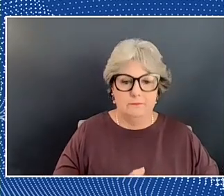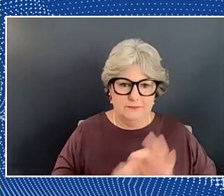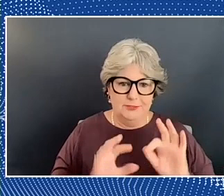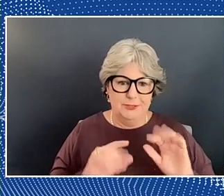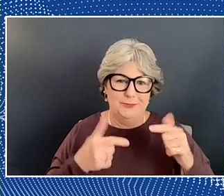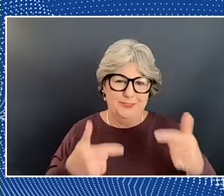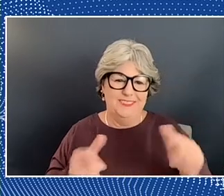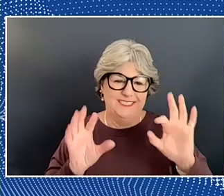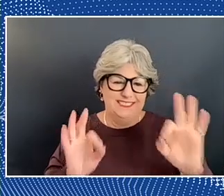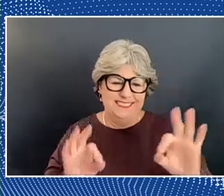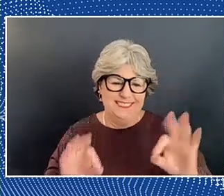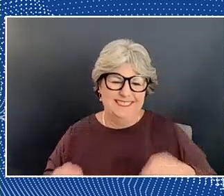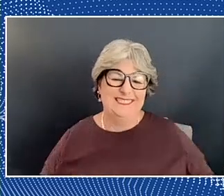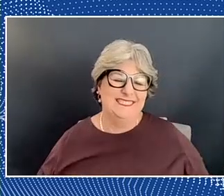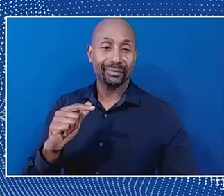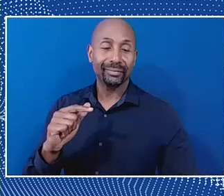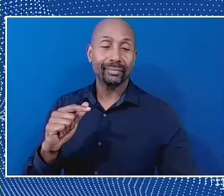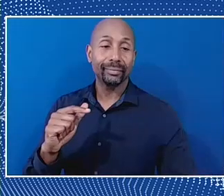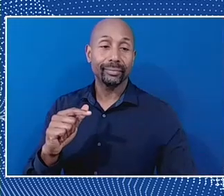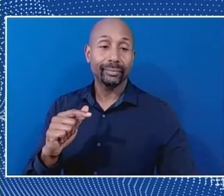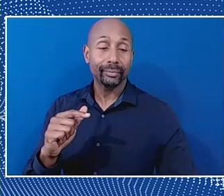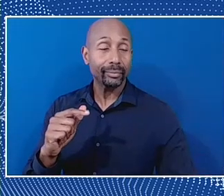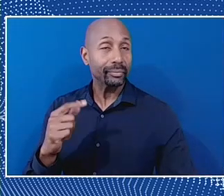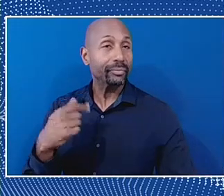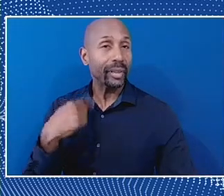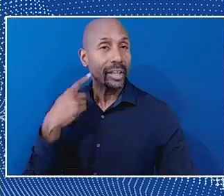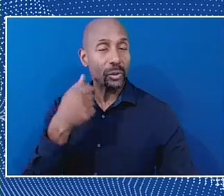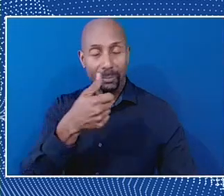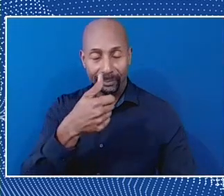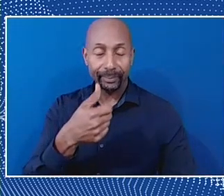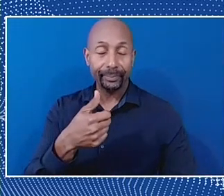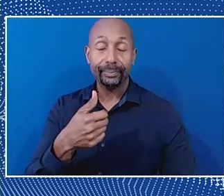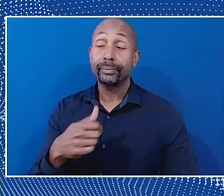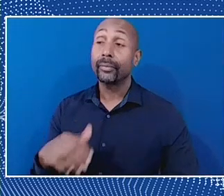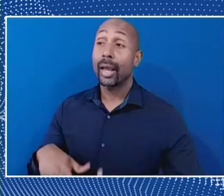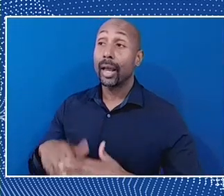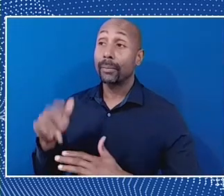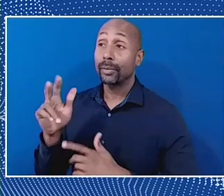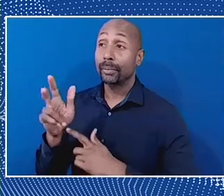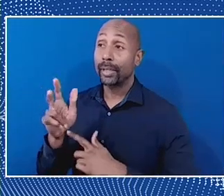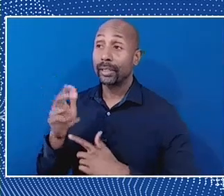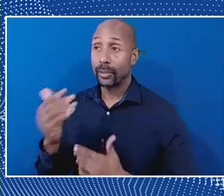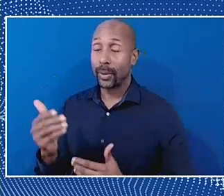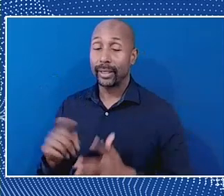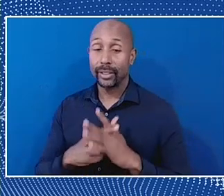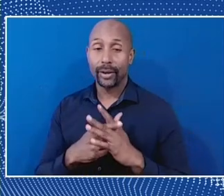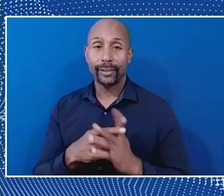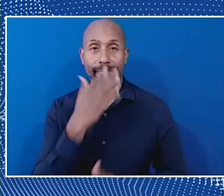Yes, sir. Alright. You have up to three minutes. Please begin. Thank you. Hello everyone.